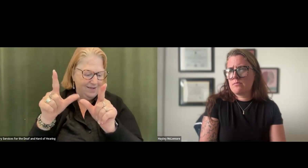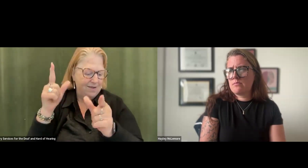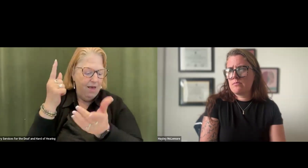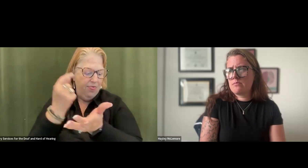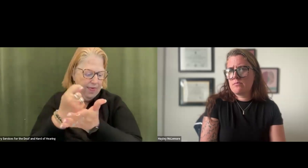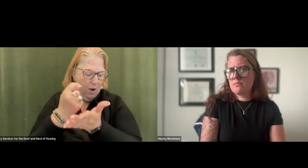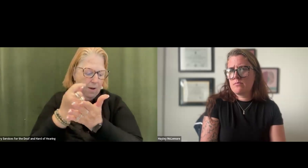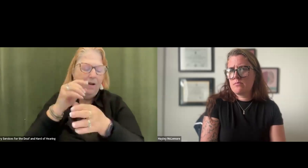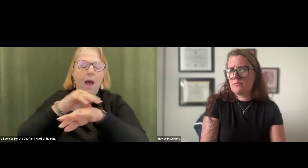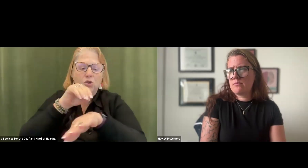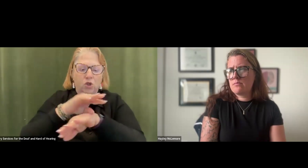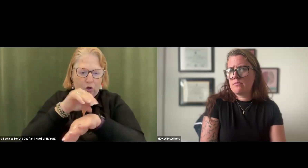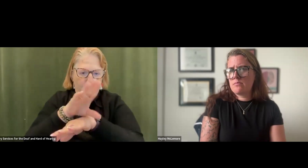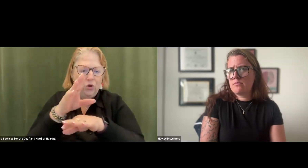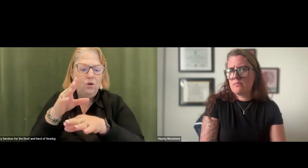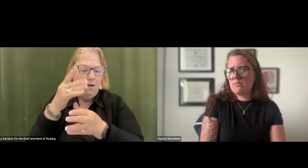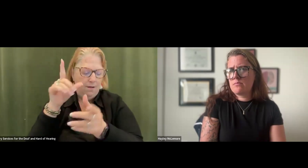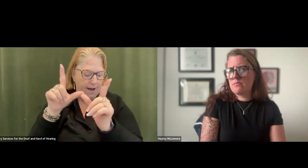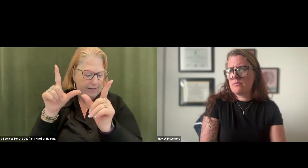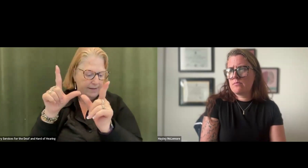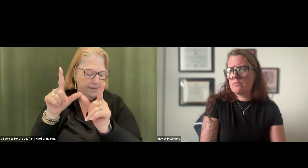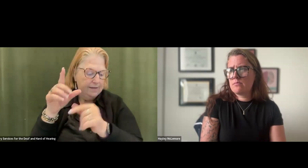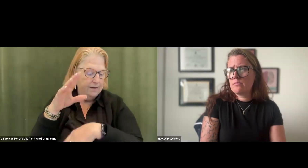Angela Scruggs herself is a licensed therapist and counselor.